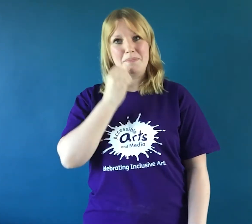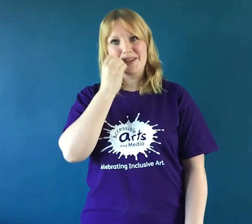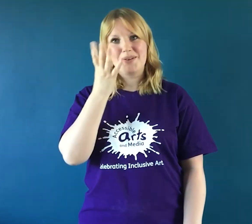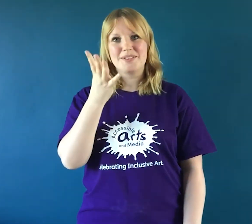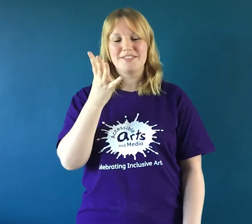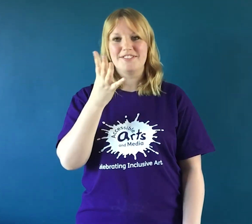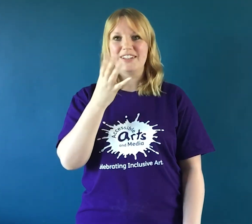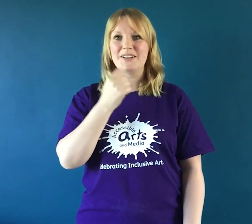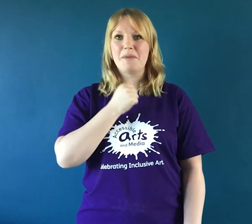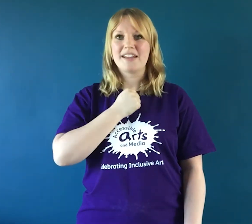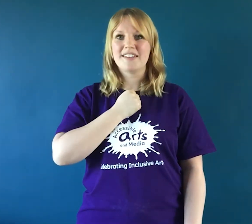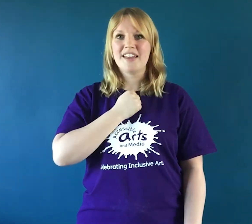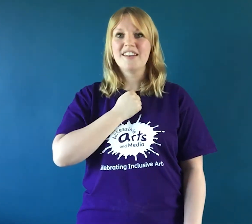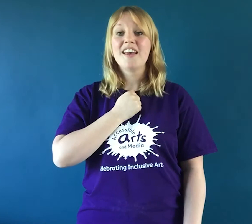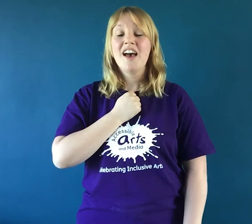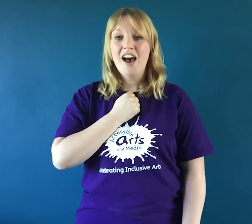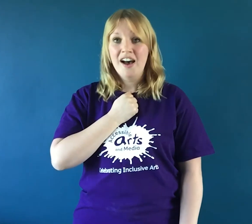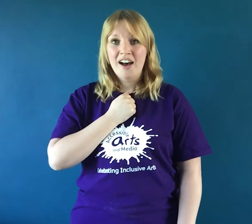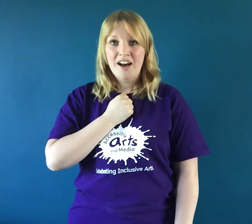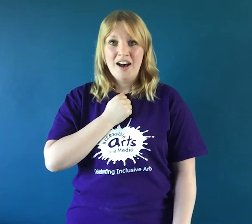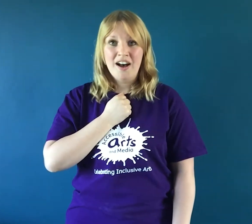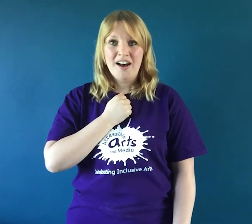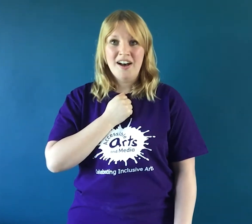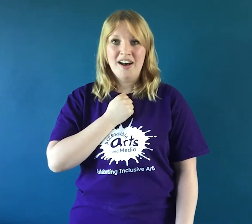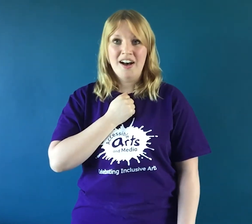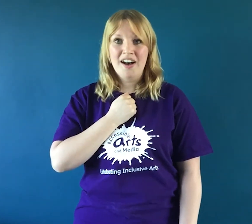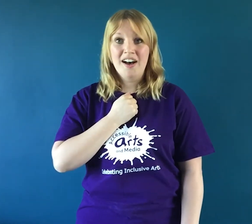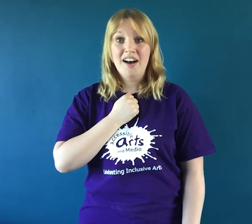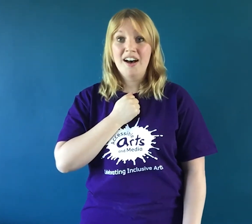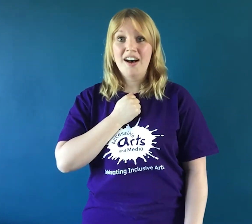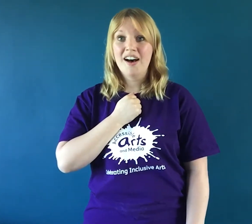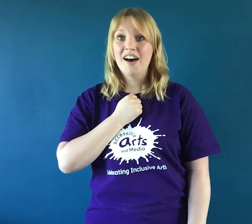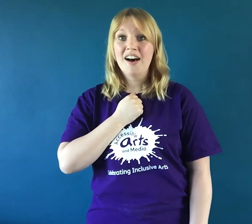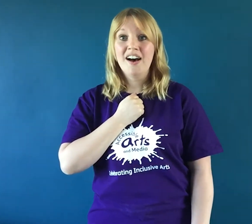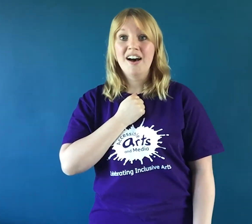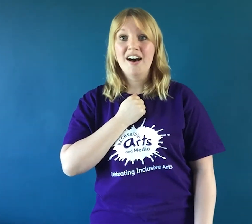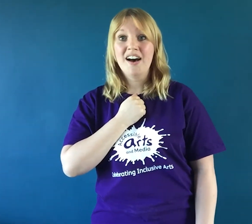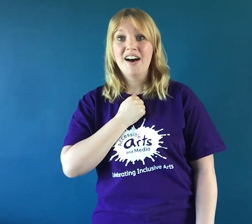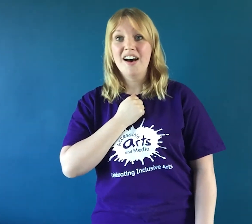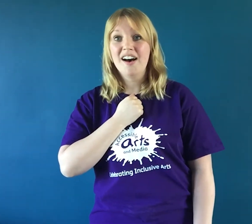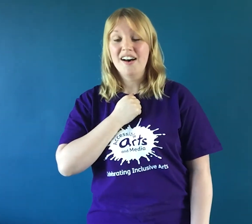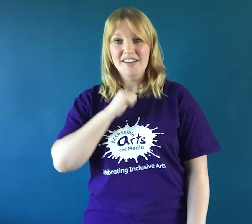Beautiful my turn. Ah, ah, ah.